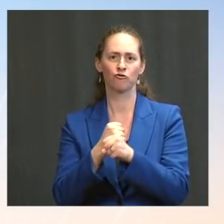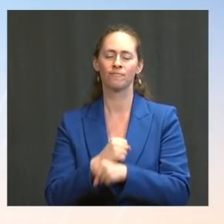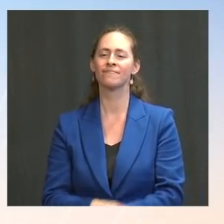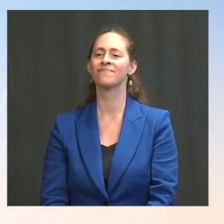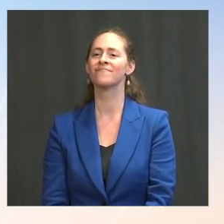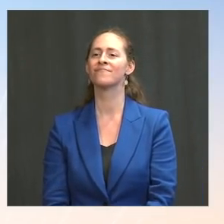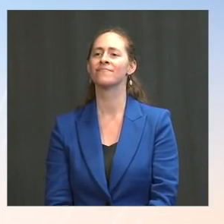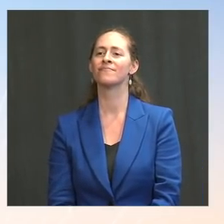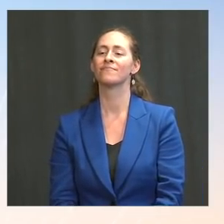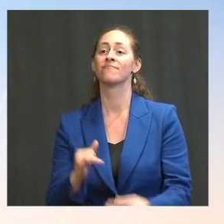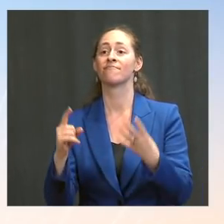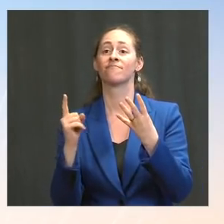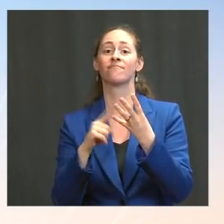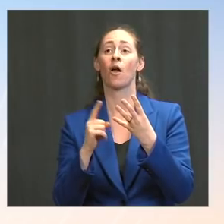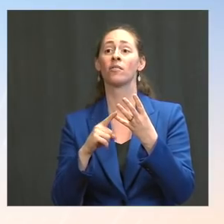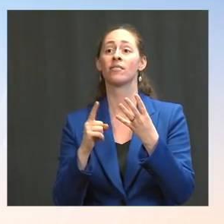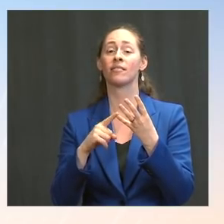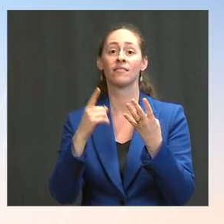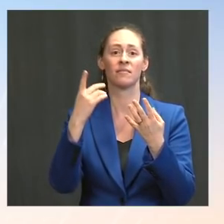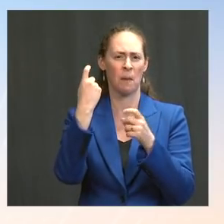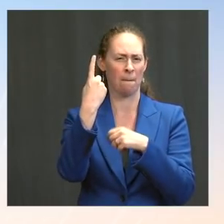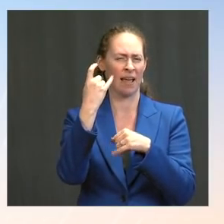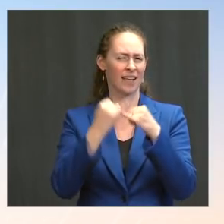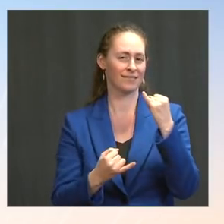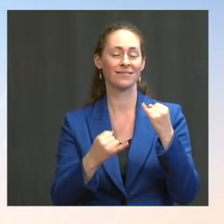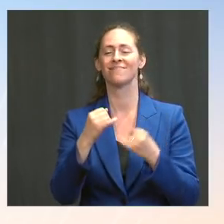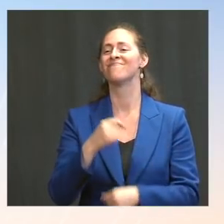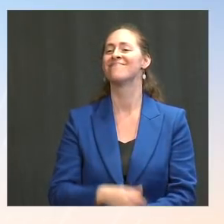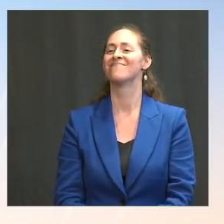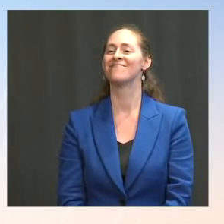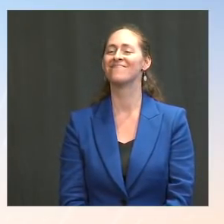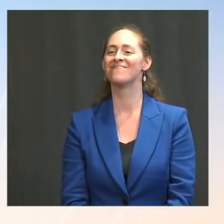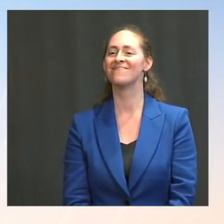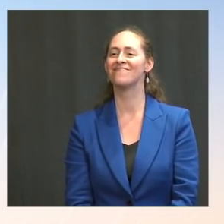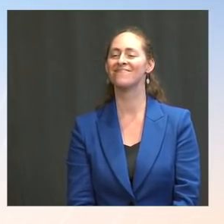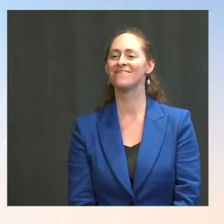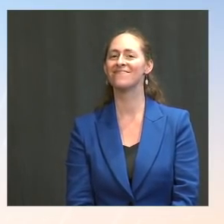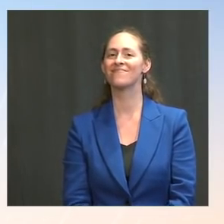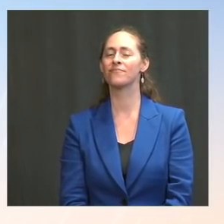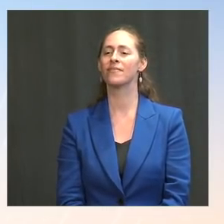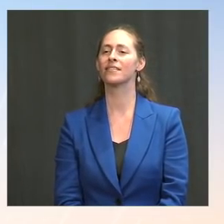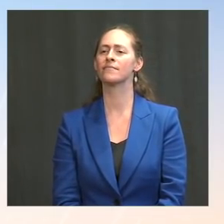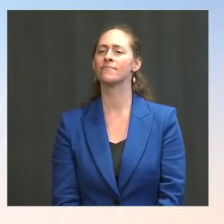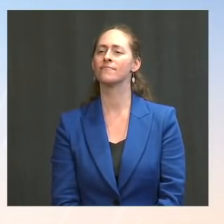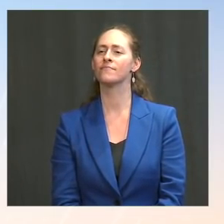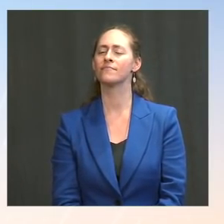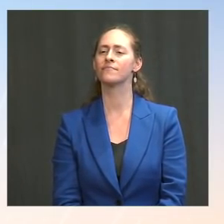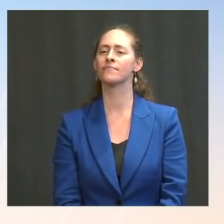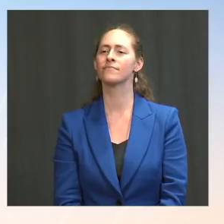and then I will take your questions -- is: I just wanted to also let you know, in terms of actions that we're focused on